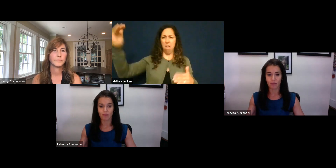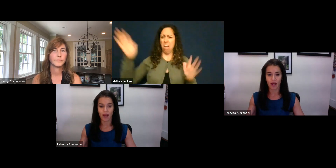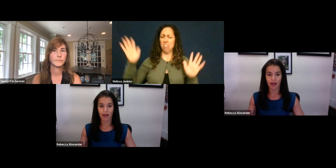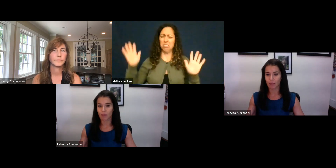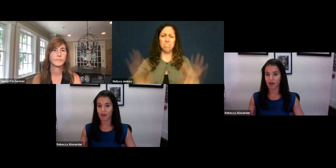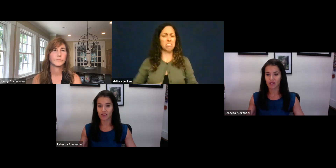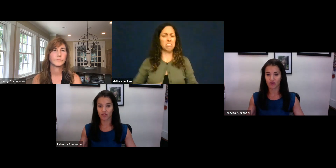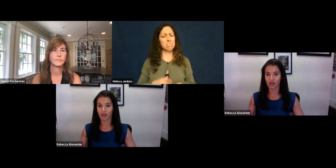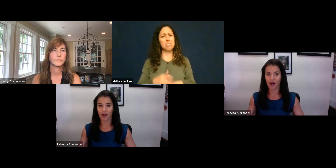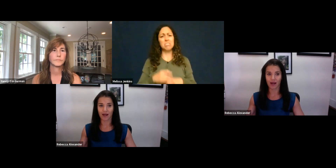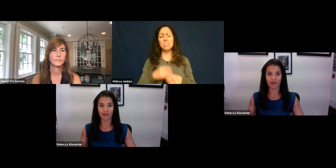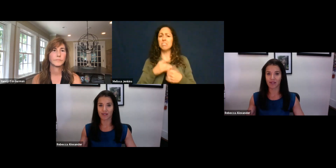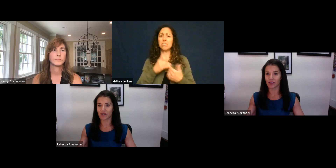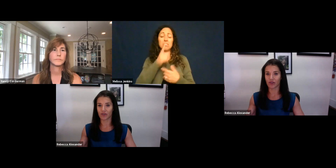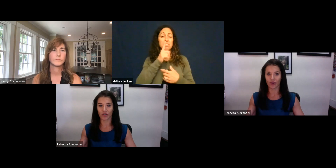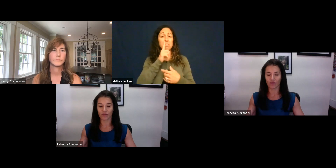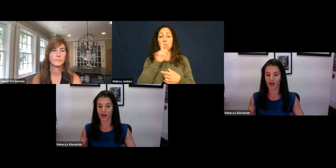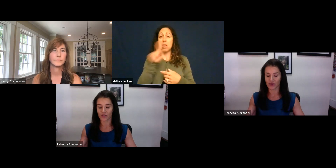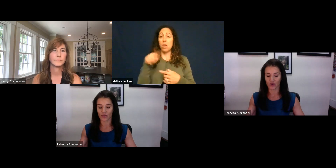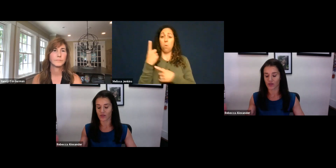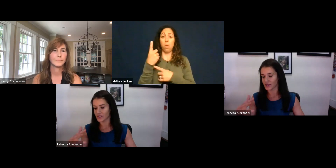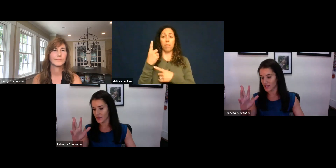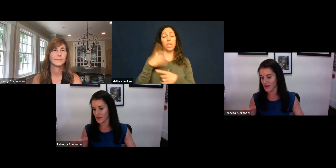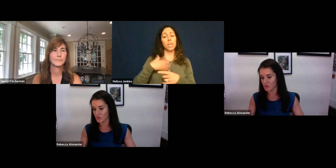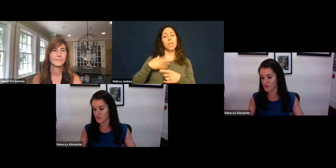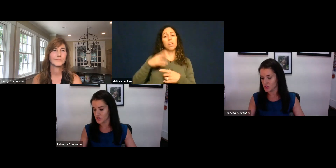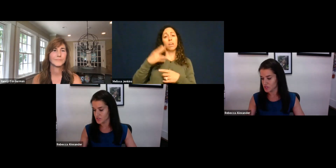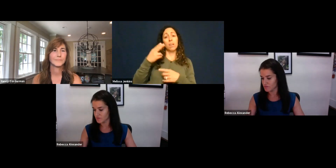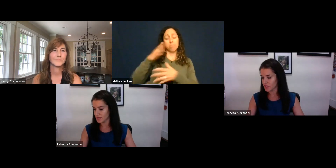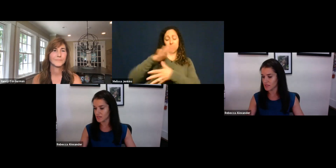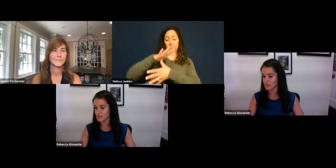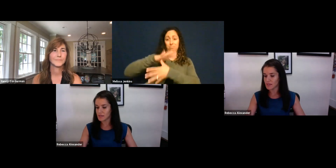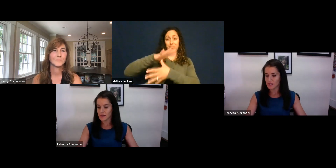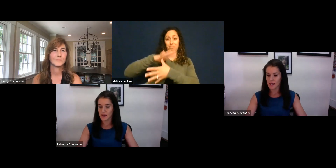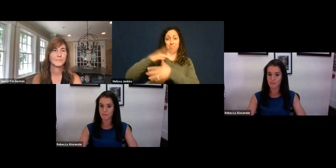in my AP history class my senior year of high school, and not miss the gist of it.